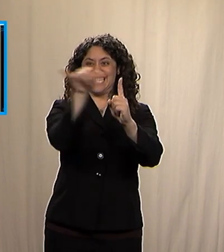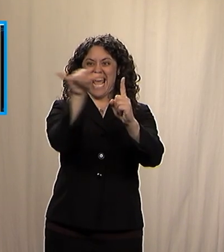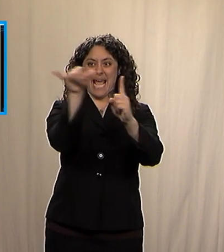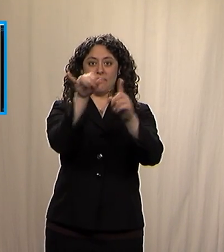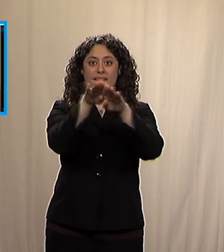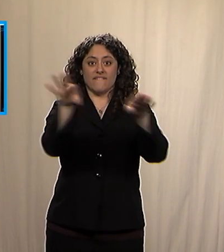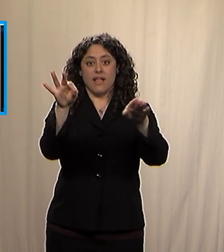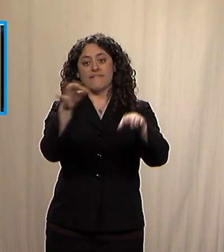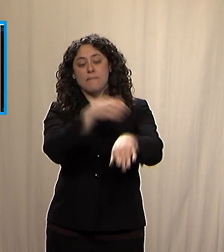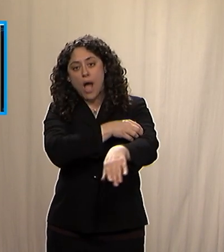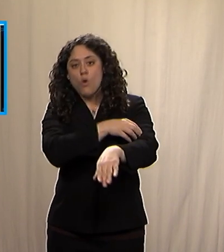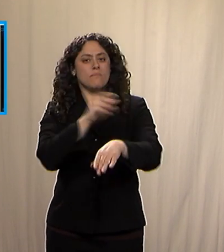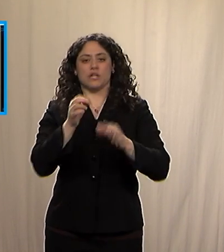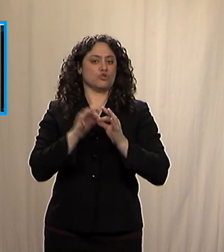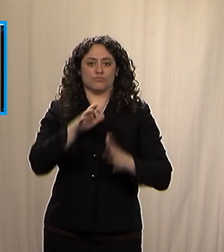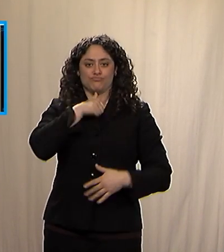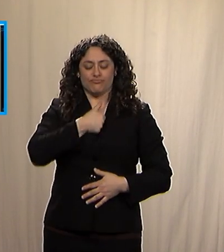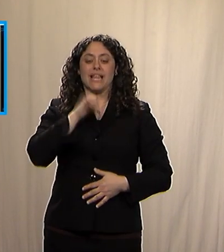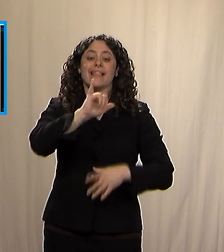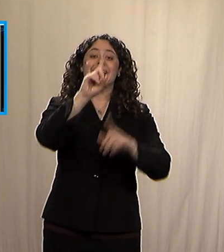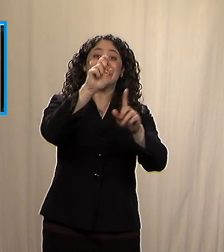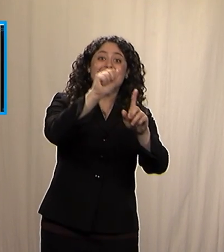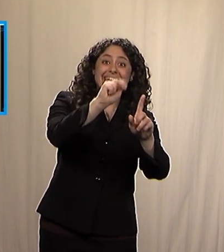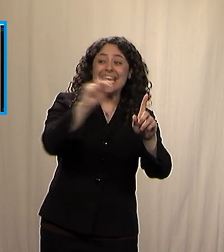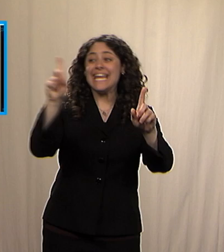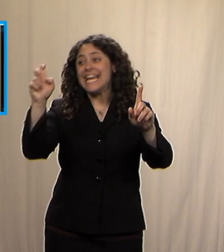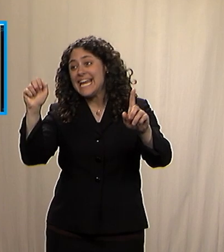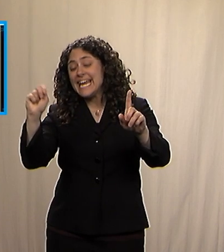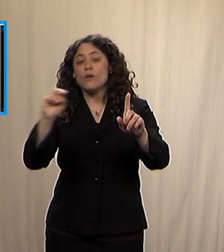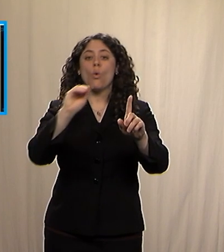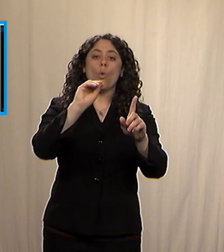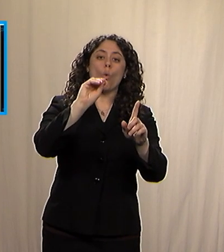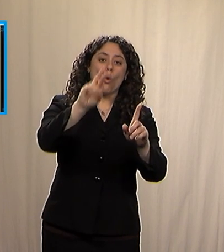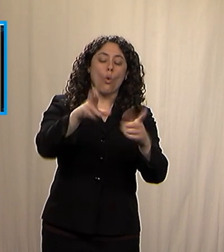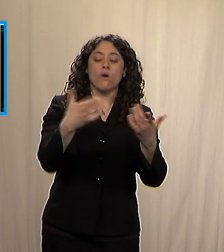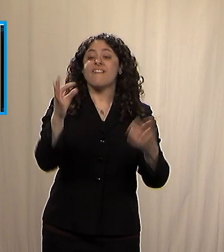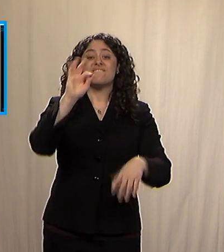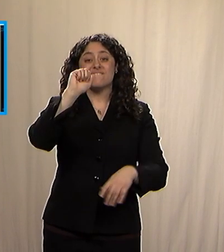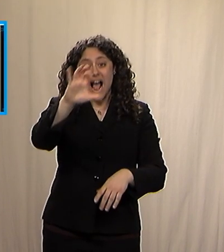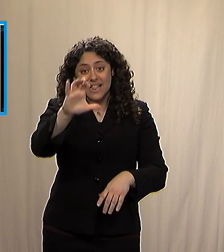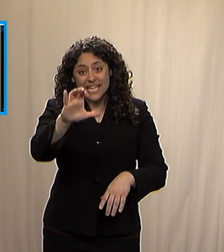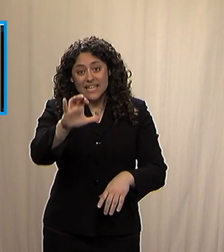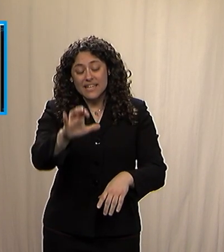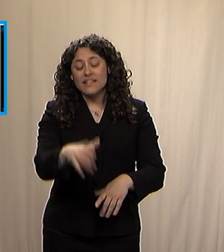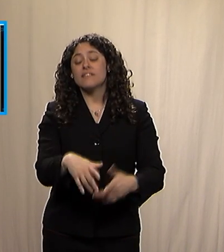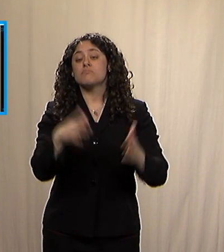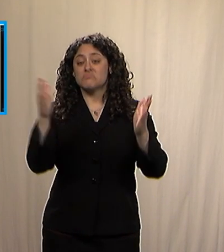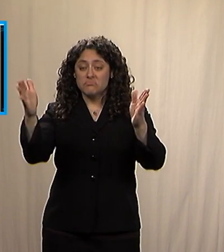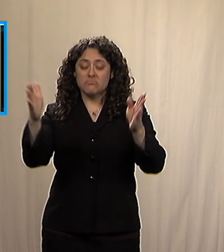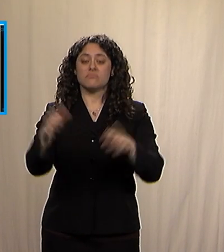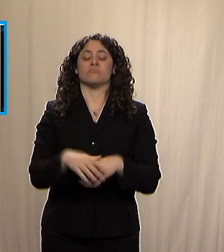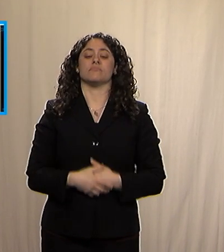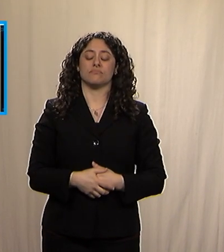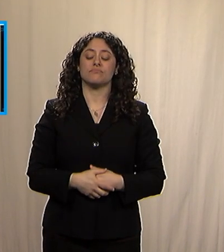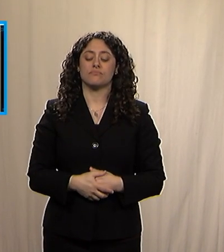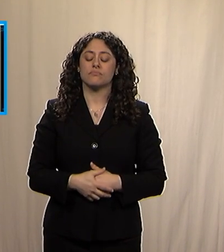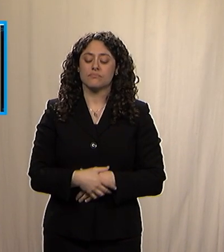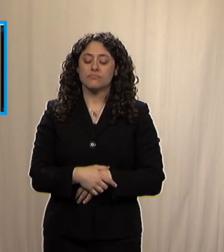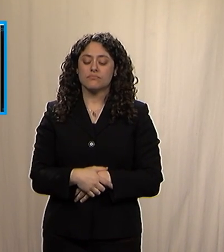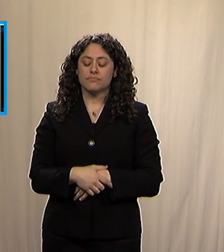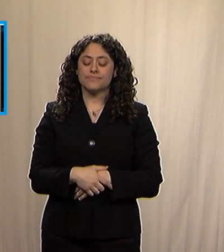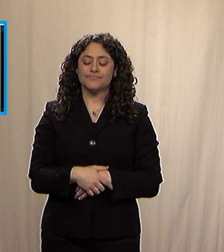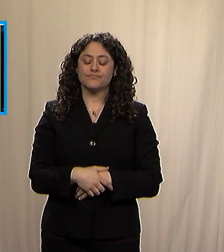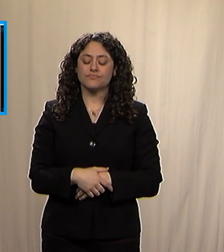For example, deans, faculty, students.